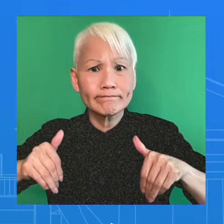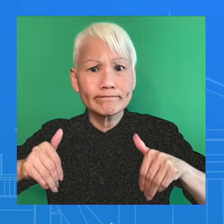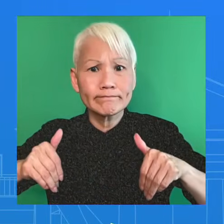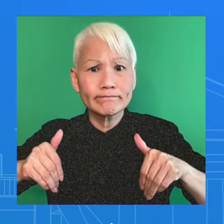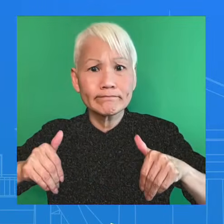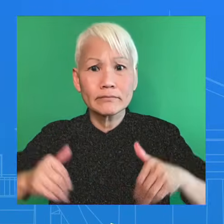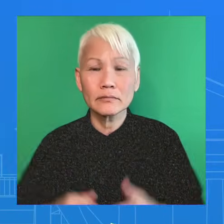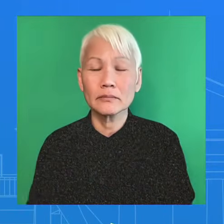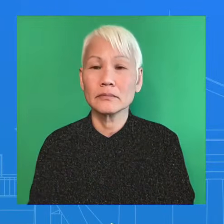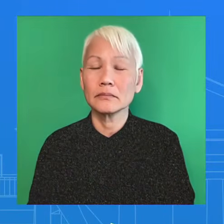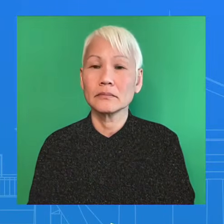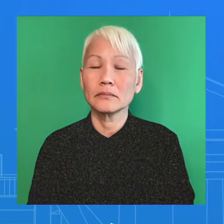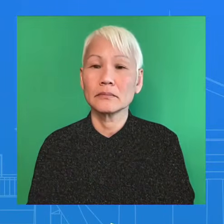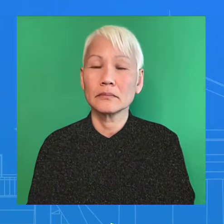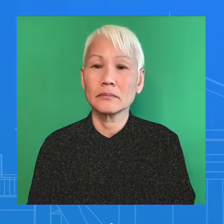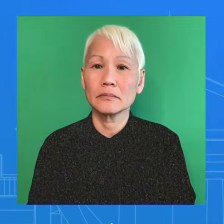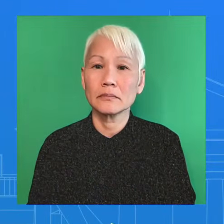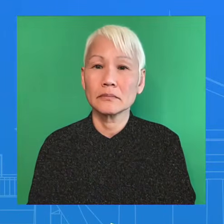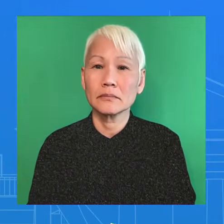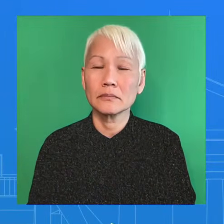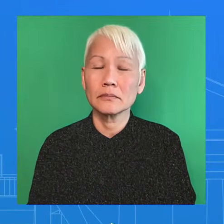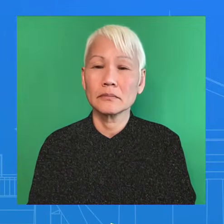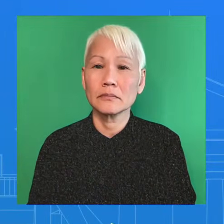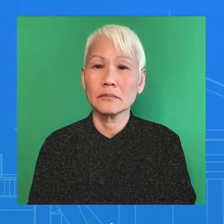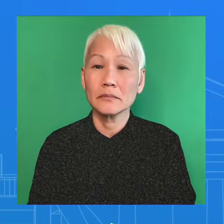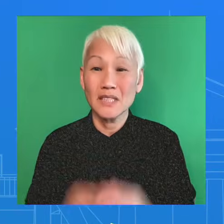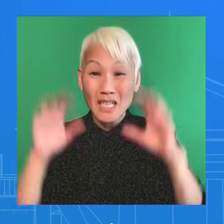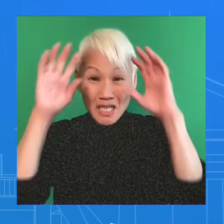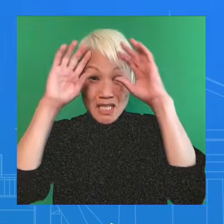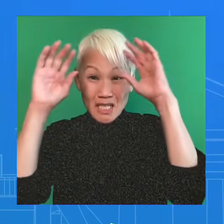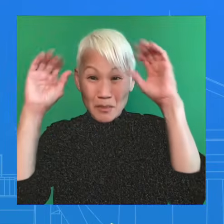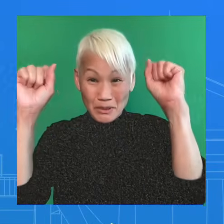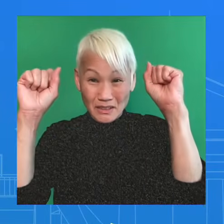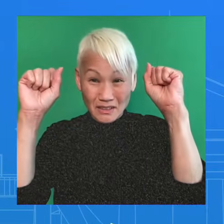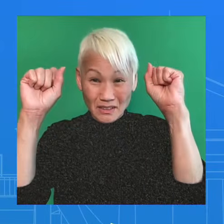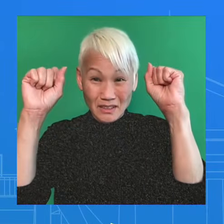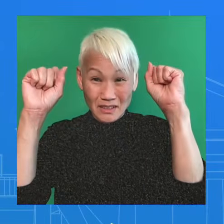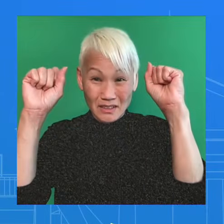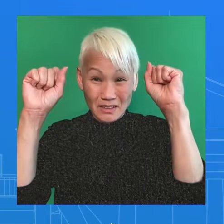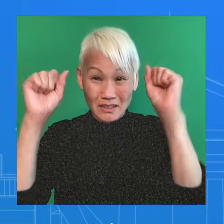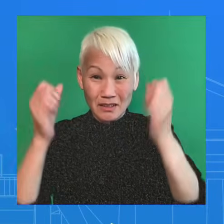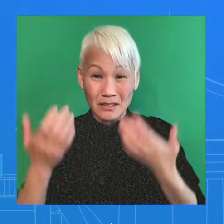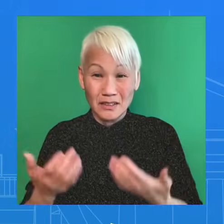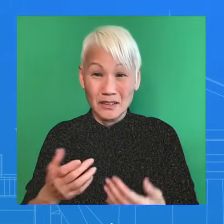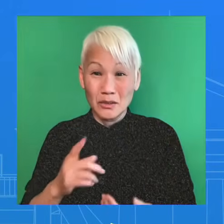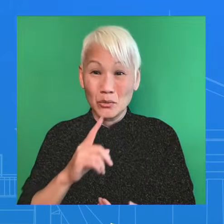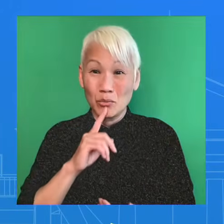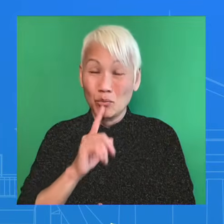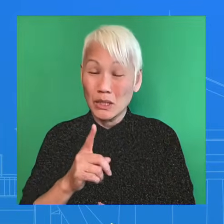and appreciative of the leadership of Jens Stoltenberg as Secretary General. He's been extended, what, two or three times, I think?